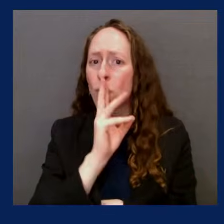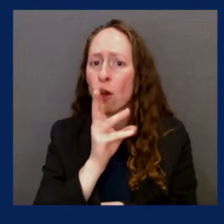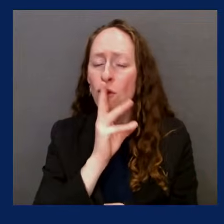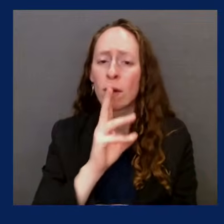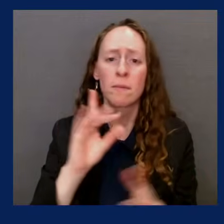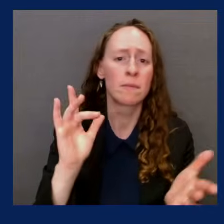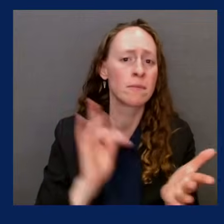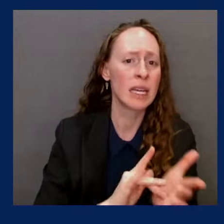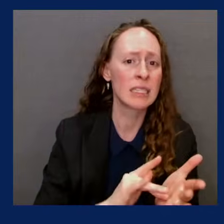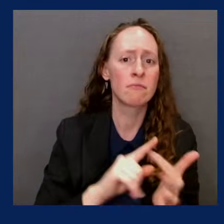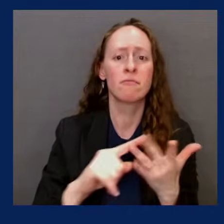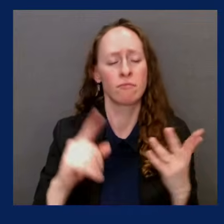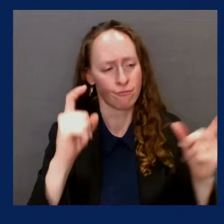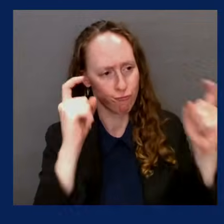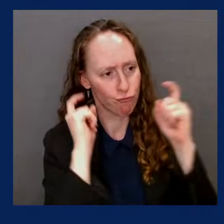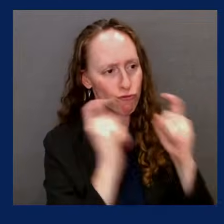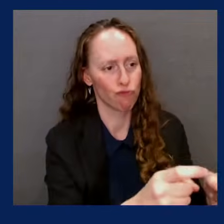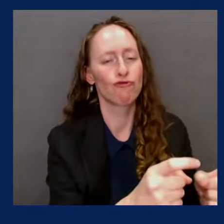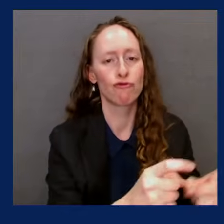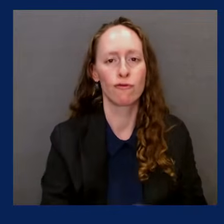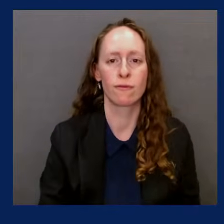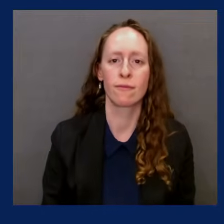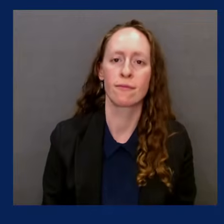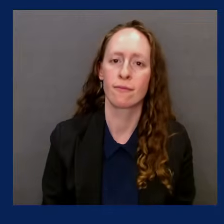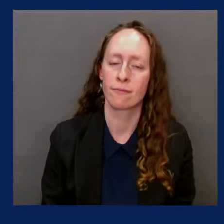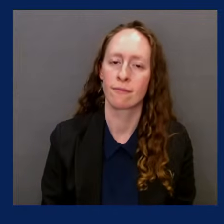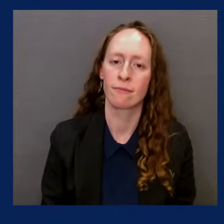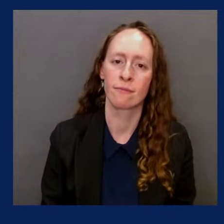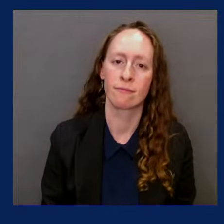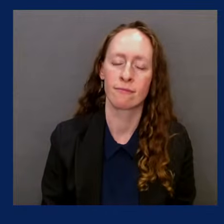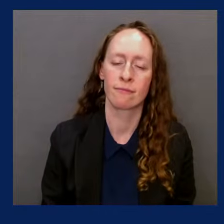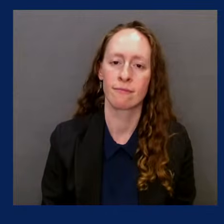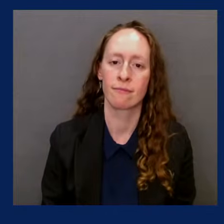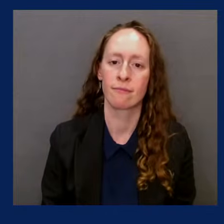The friendship between Australia and the United States was forged in hard times.